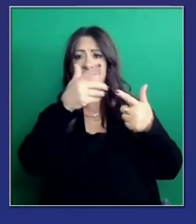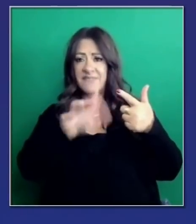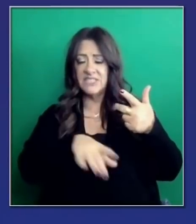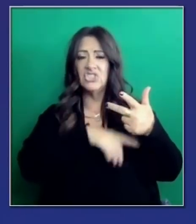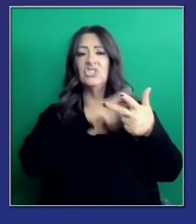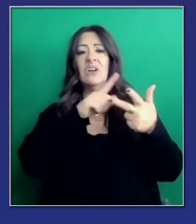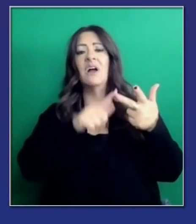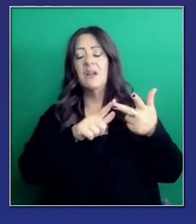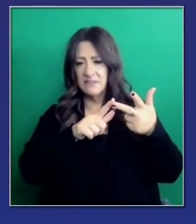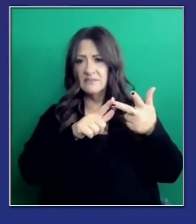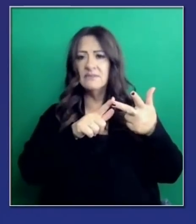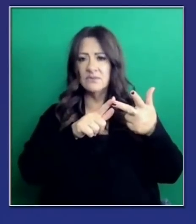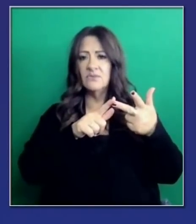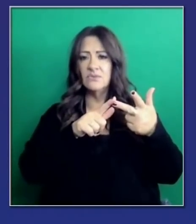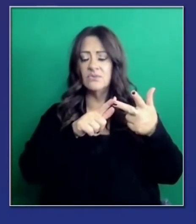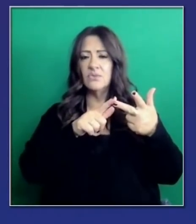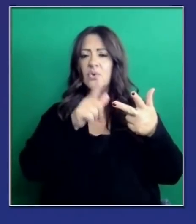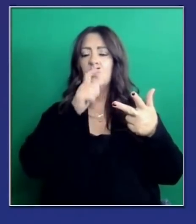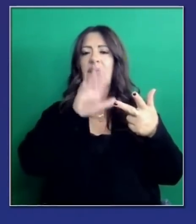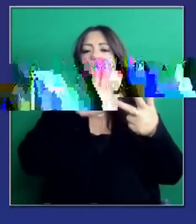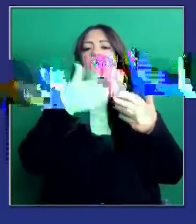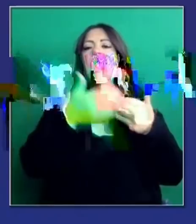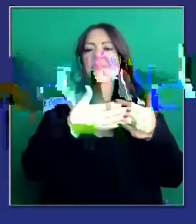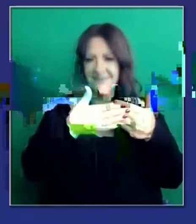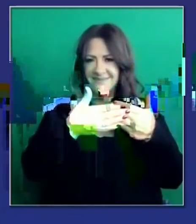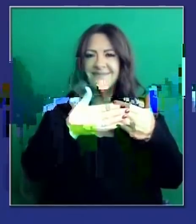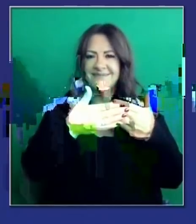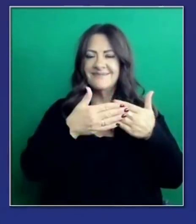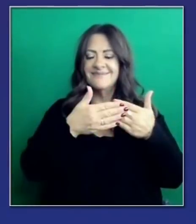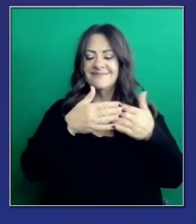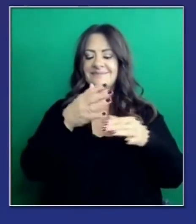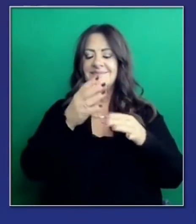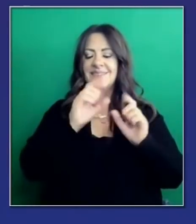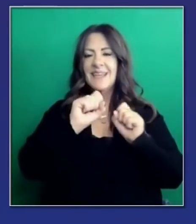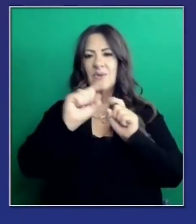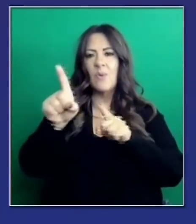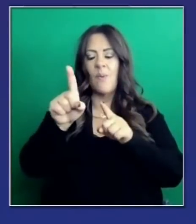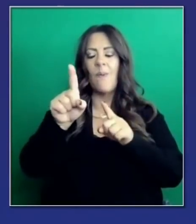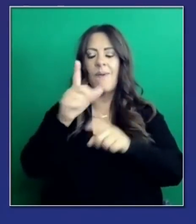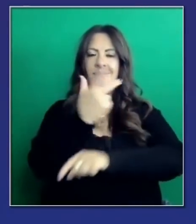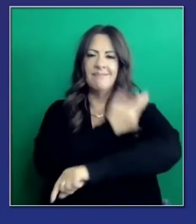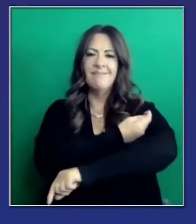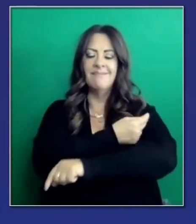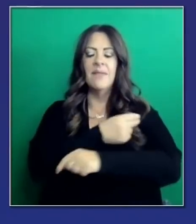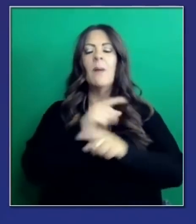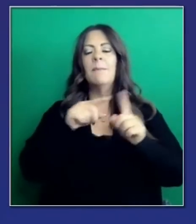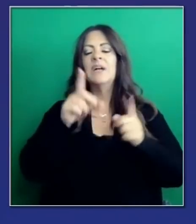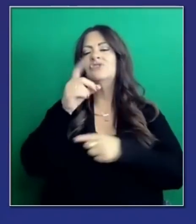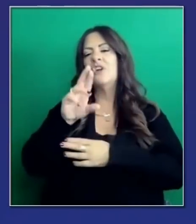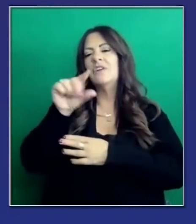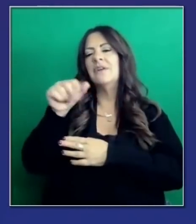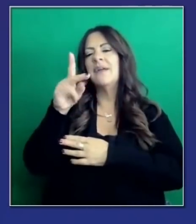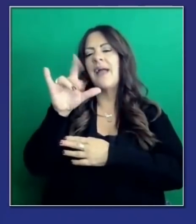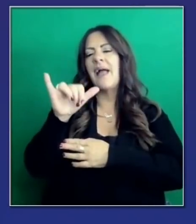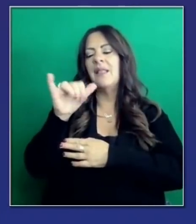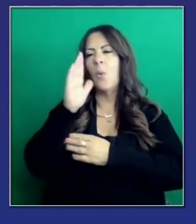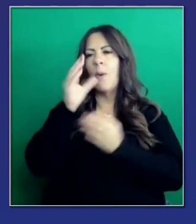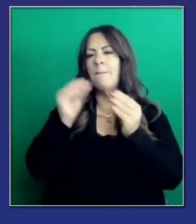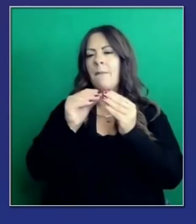MORE IMPORTANTLY, AS WE WORK THROUGH THIS COHORT, WE WANT TO YOU WILL HEAR MORE ABOUT THIS